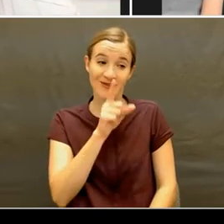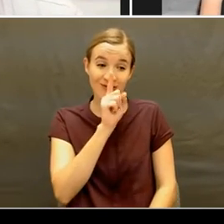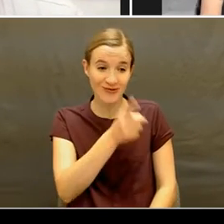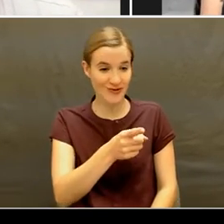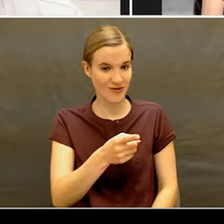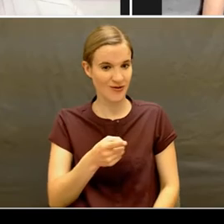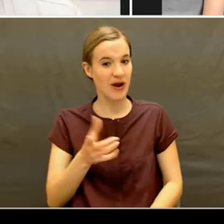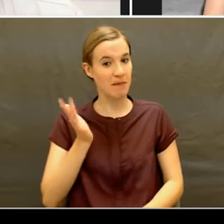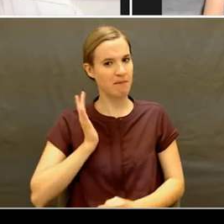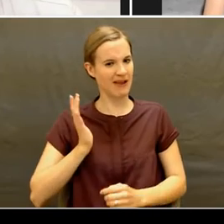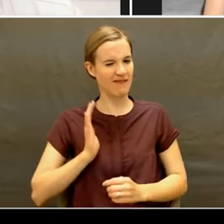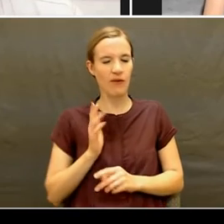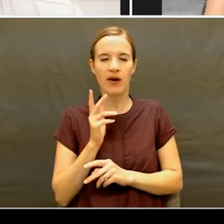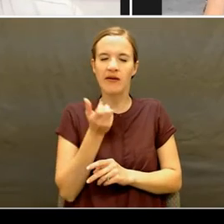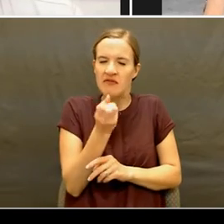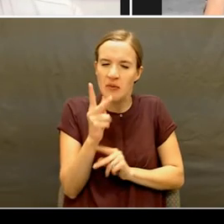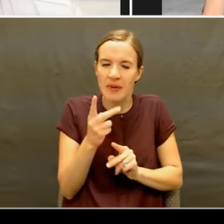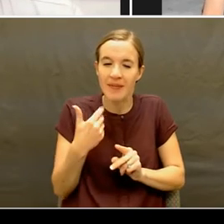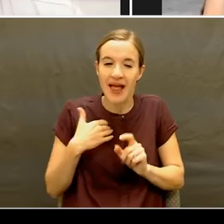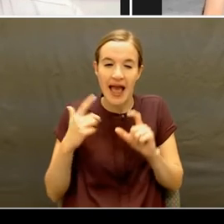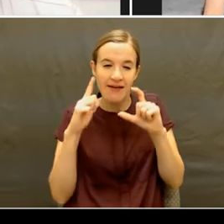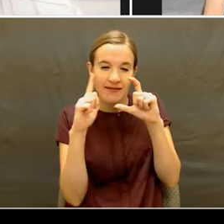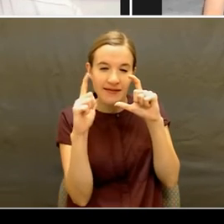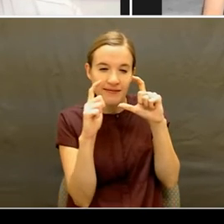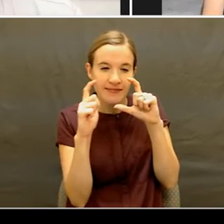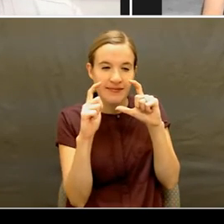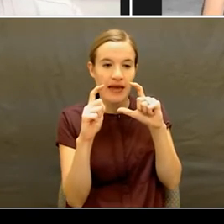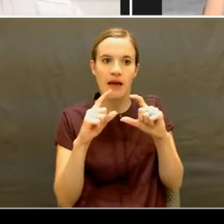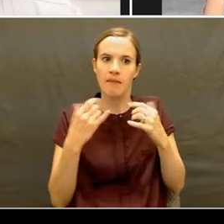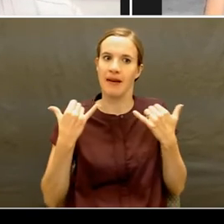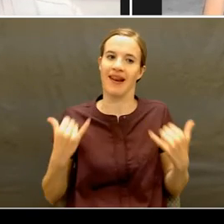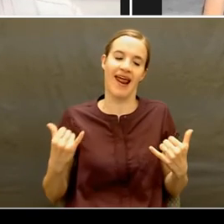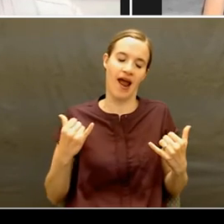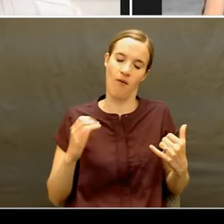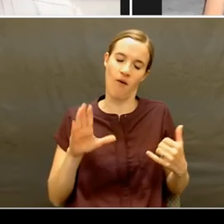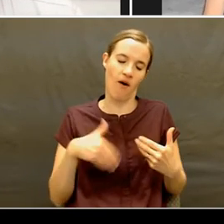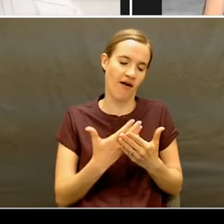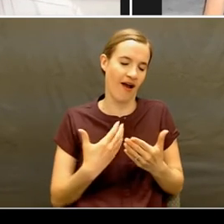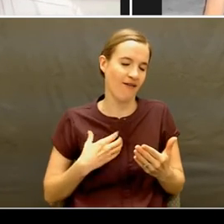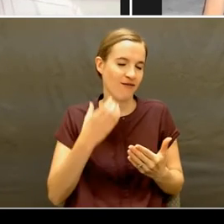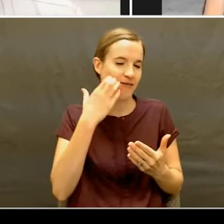phones, thank goodness, because it's it's certainly shedding some light on, on a lot of